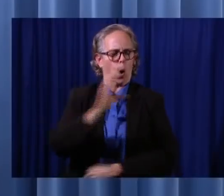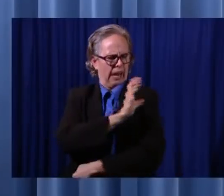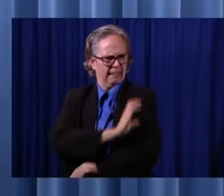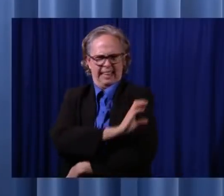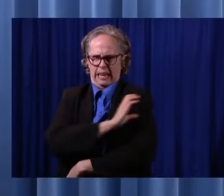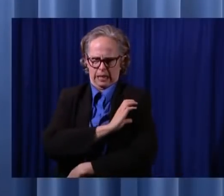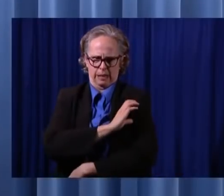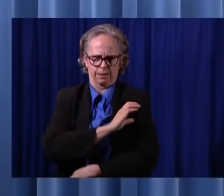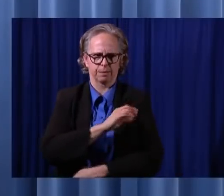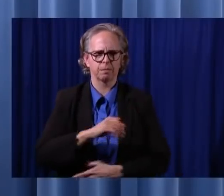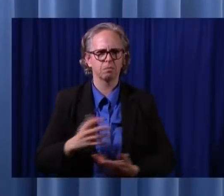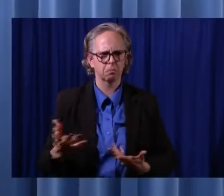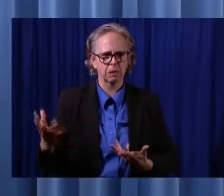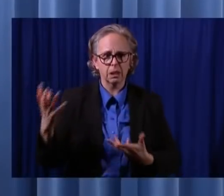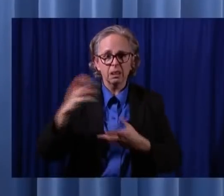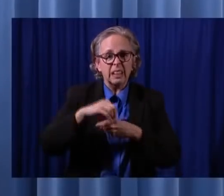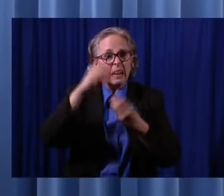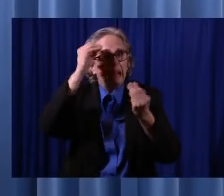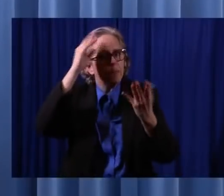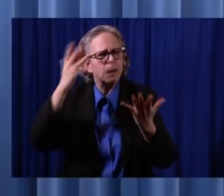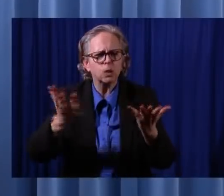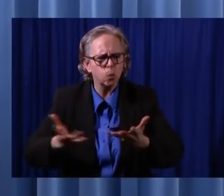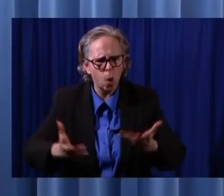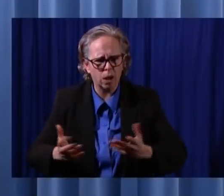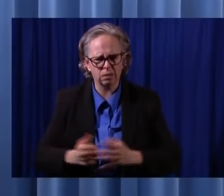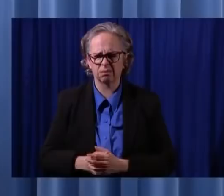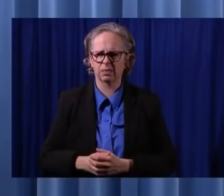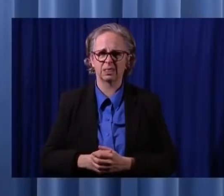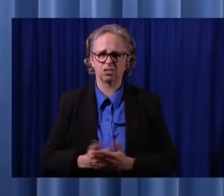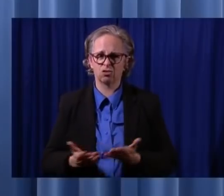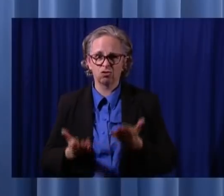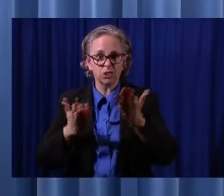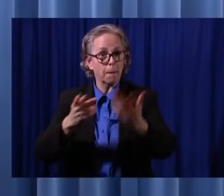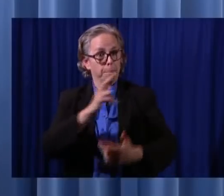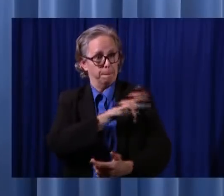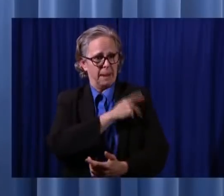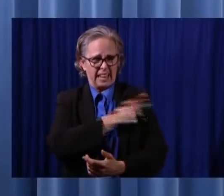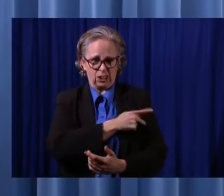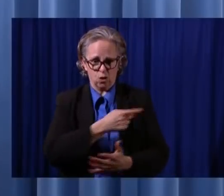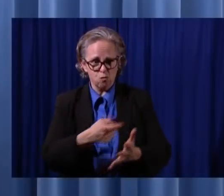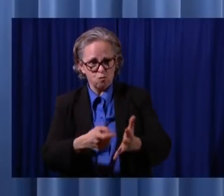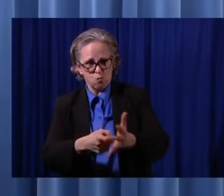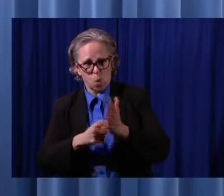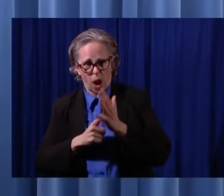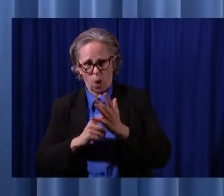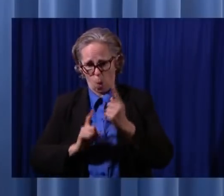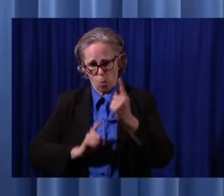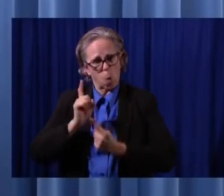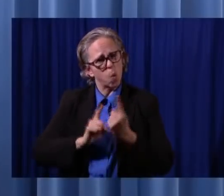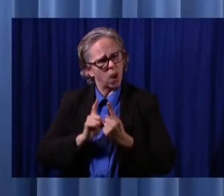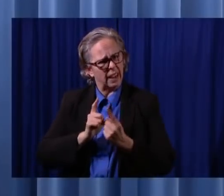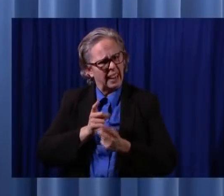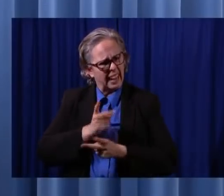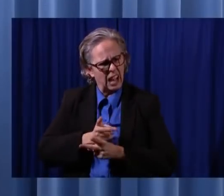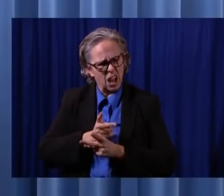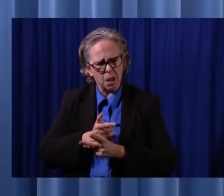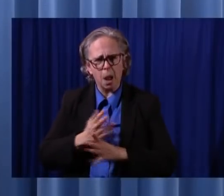OVER THE WEEKEND, THE PRESIDENT AND CEO OF THE CLEVELAND CLINIC AND THE PRESIDENT AND CEO OF THE MAYO CLINIC, CO-AUTHORED A